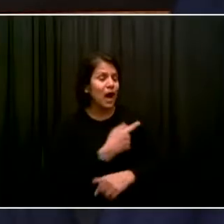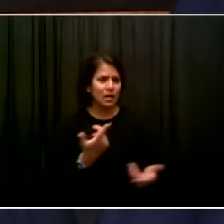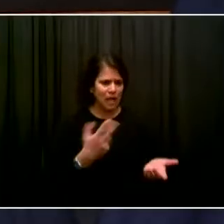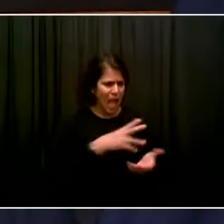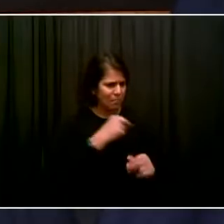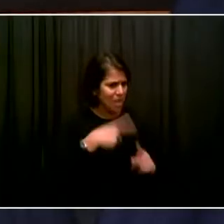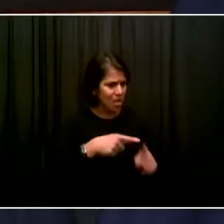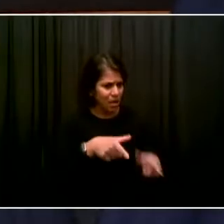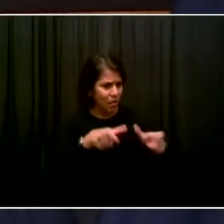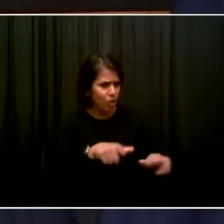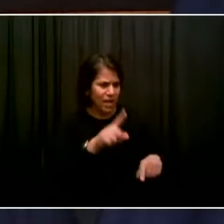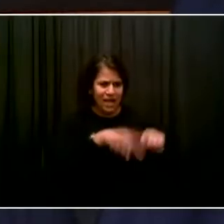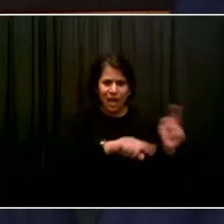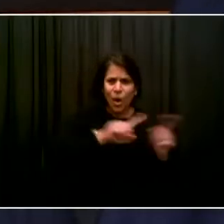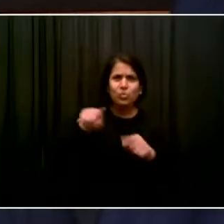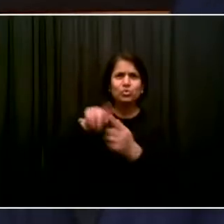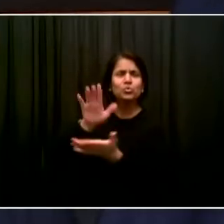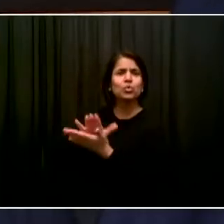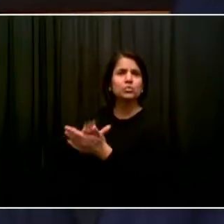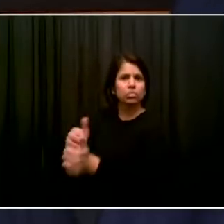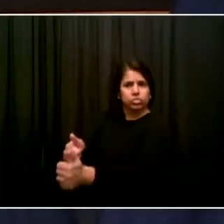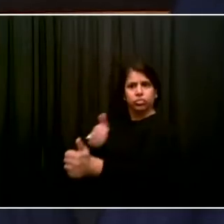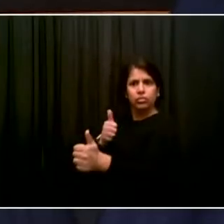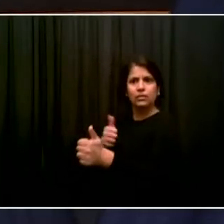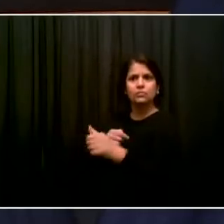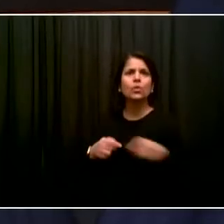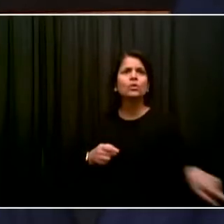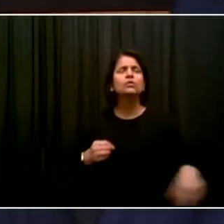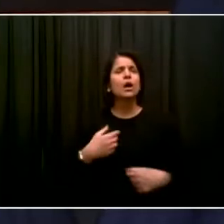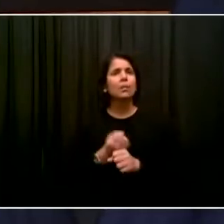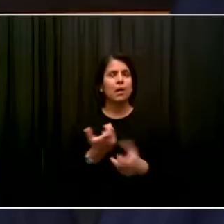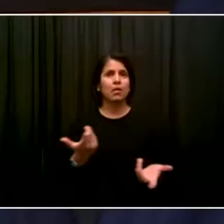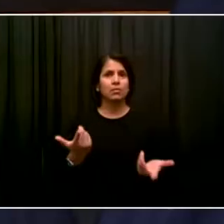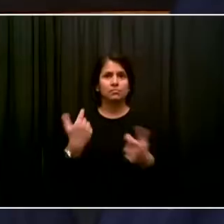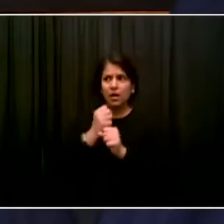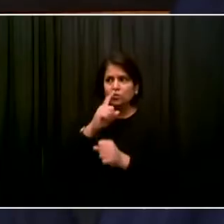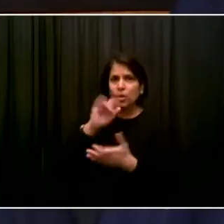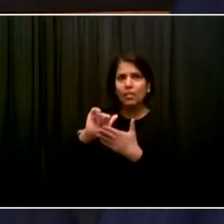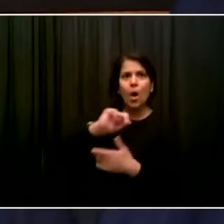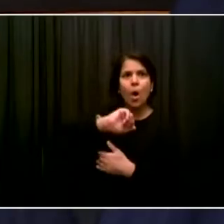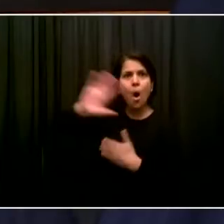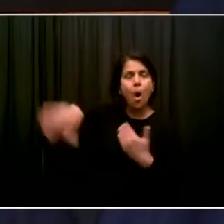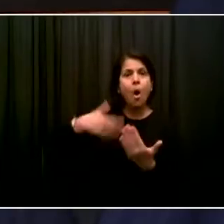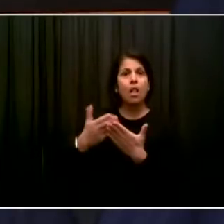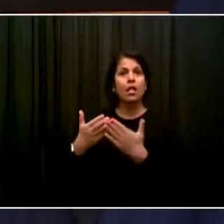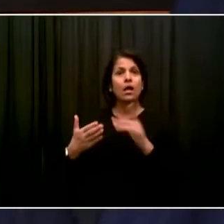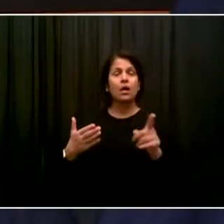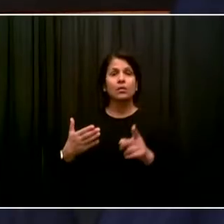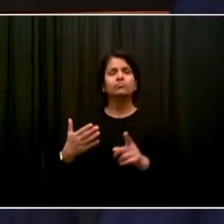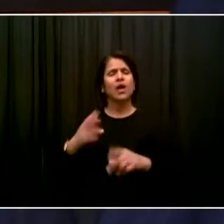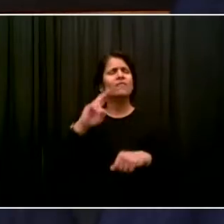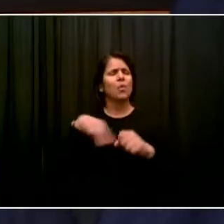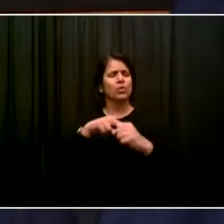. TO ENSURE THAT WE GET TO THE